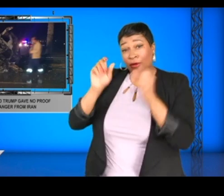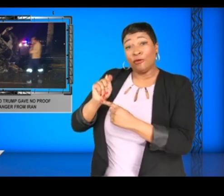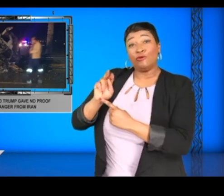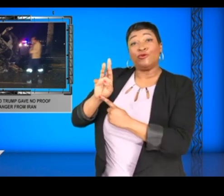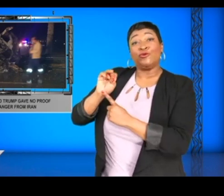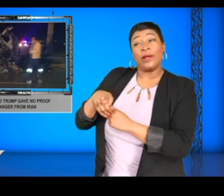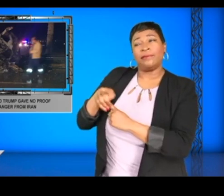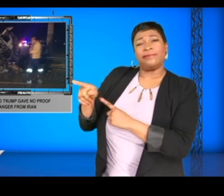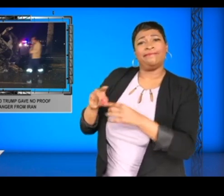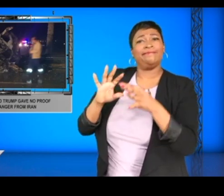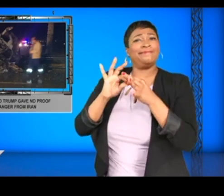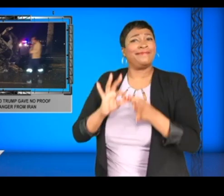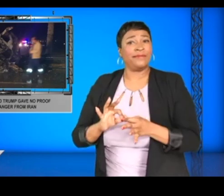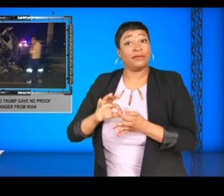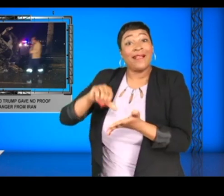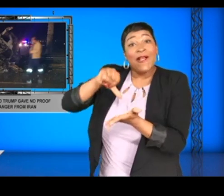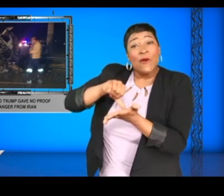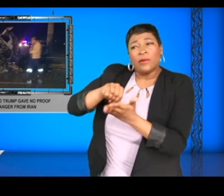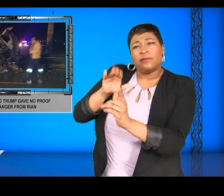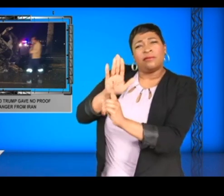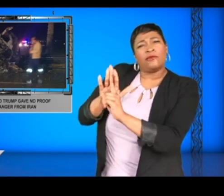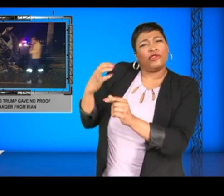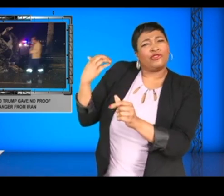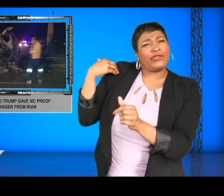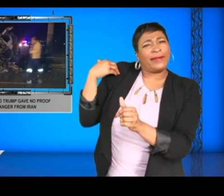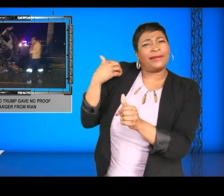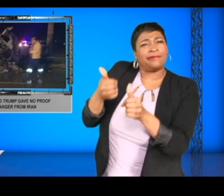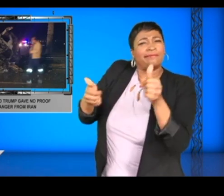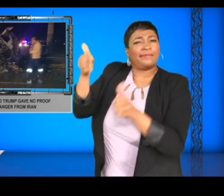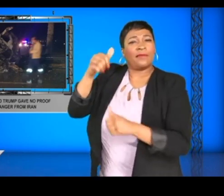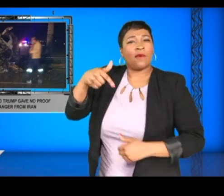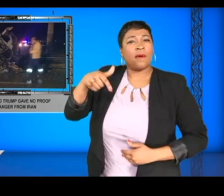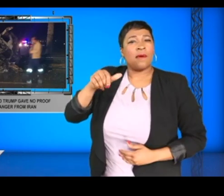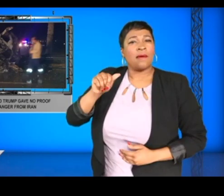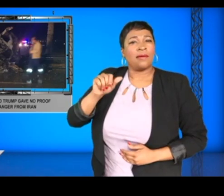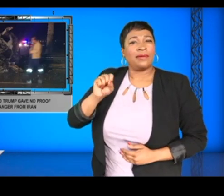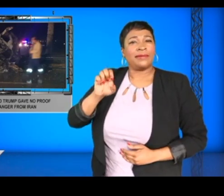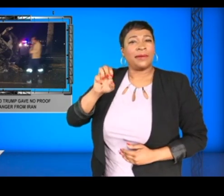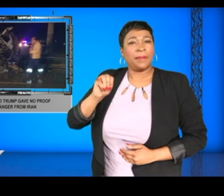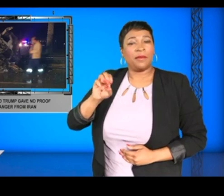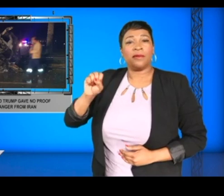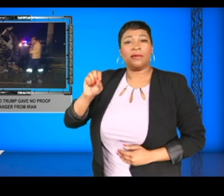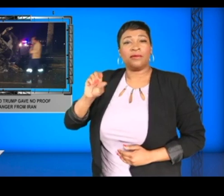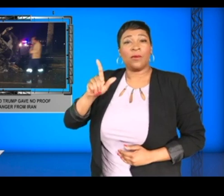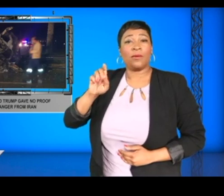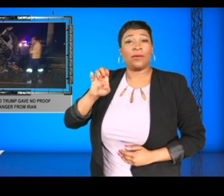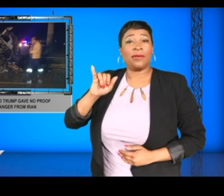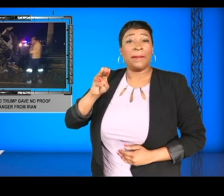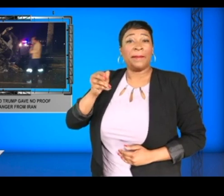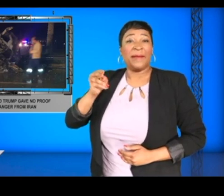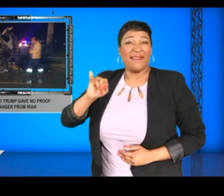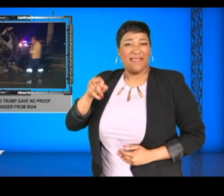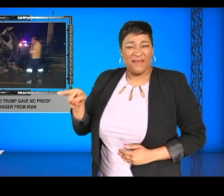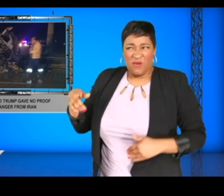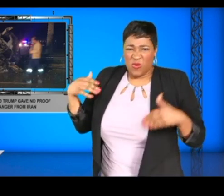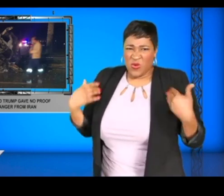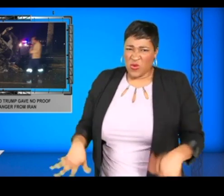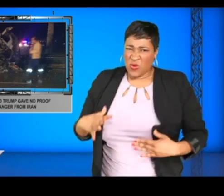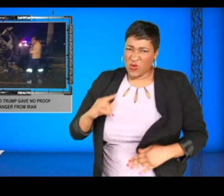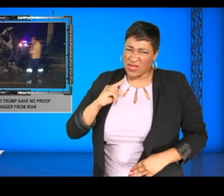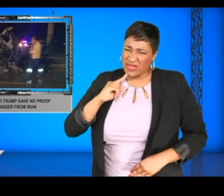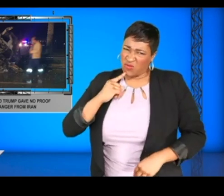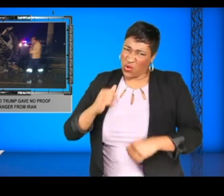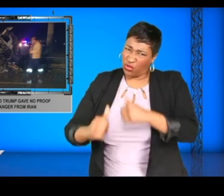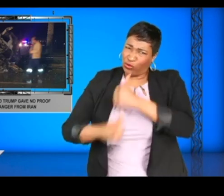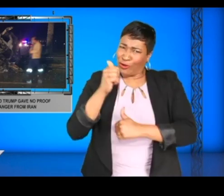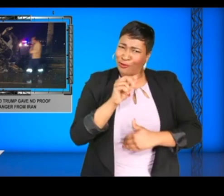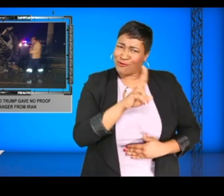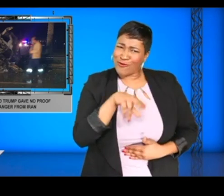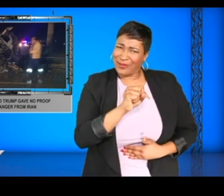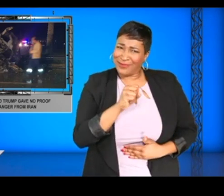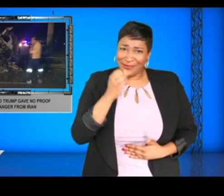President Trump says Iranian general Qasem Soleimani posed an imminent threat to the